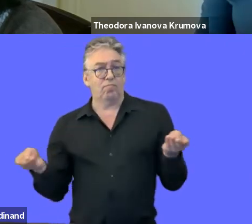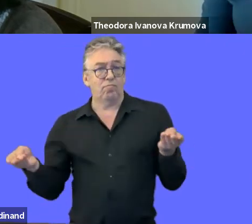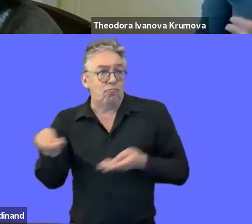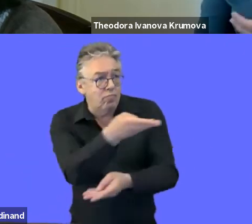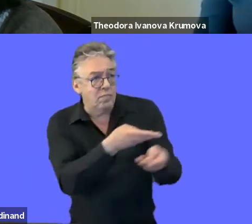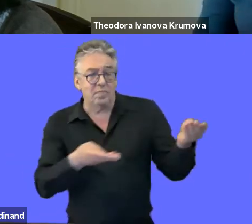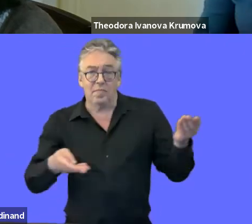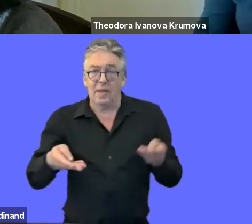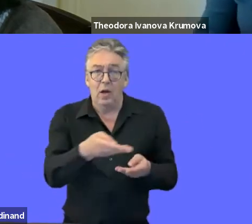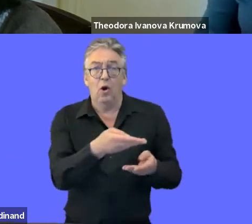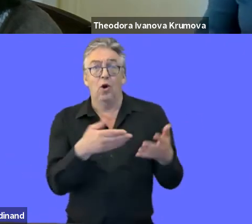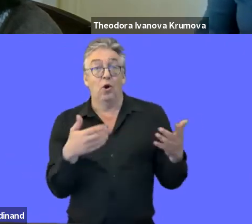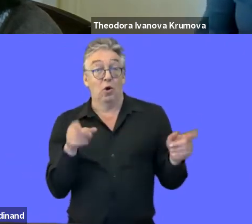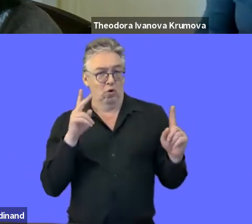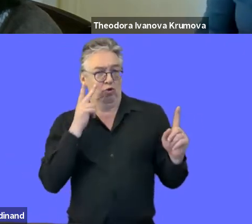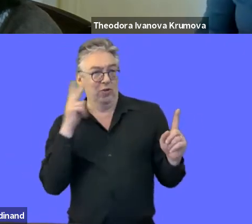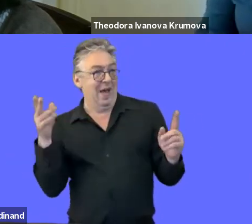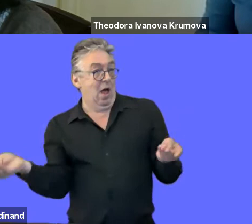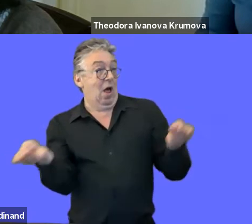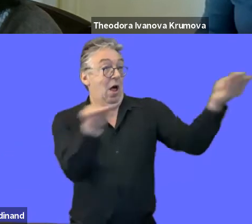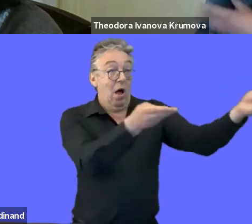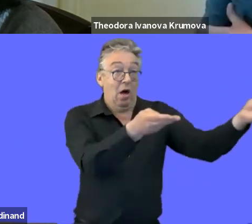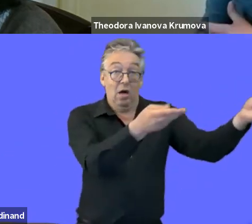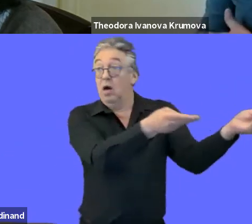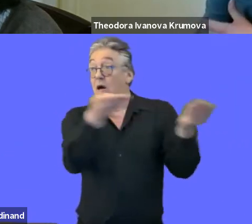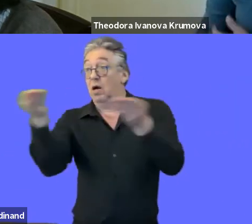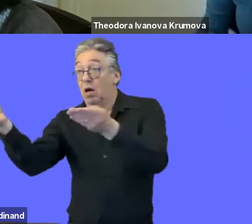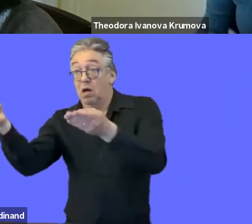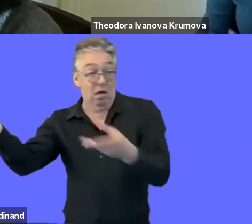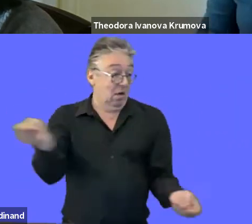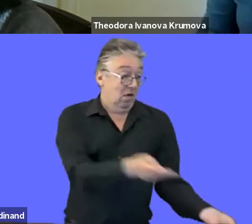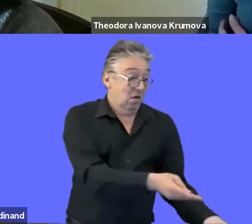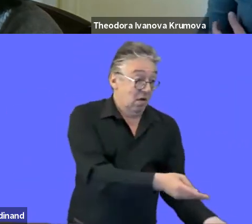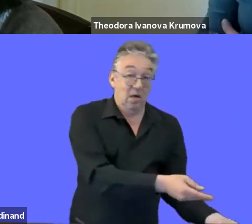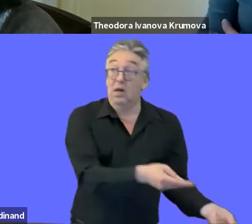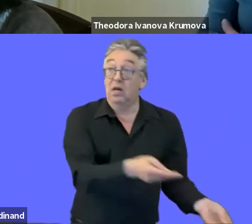this is a round of exchanges and when the case is procedurally ready,